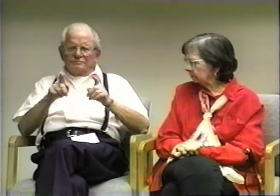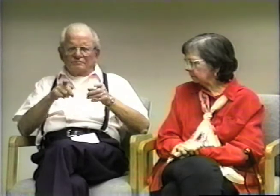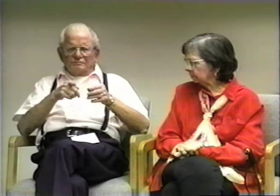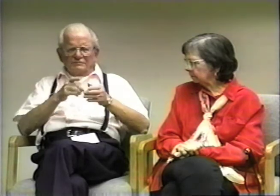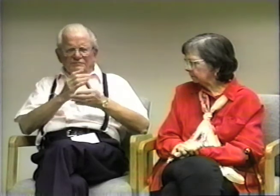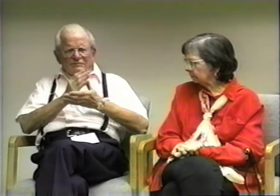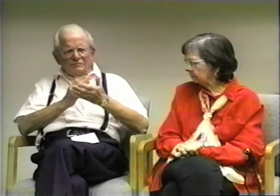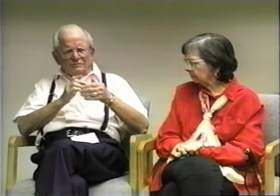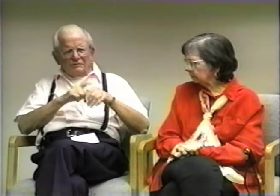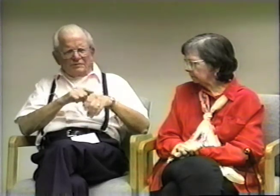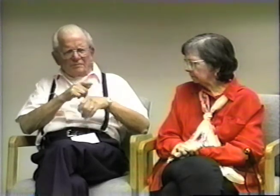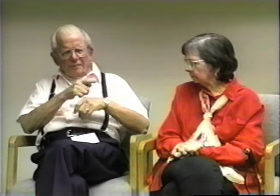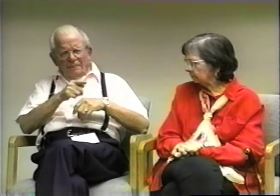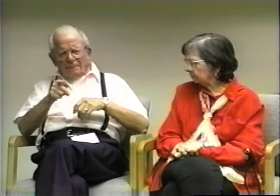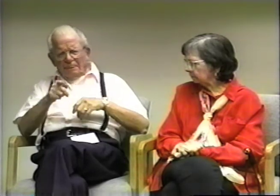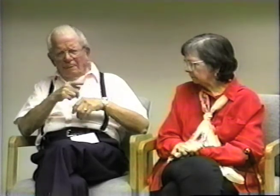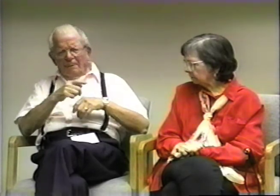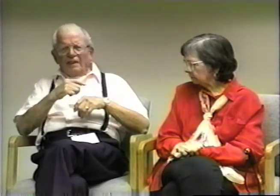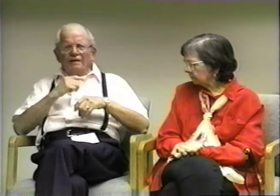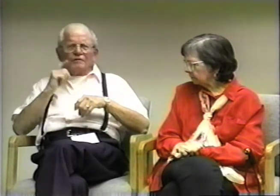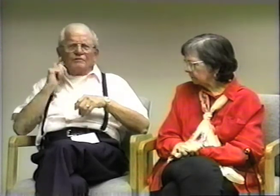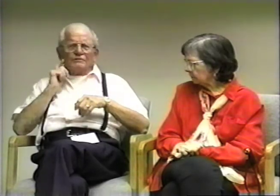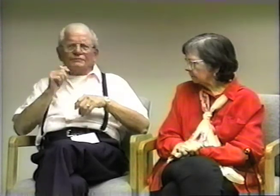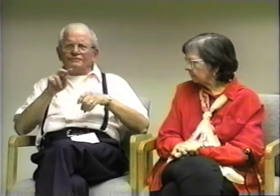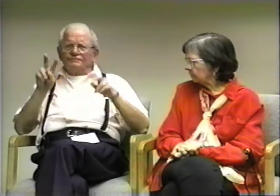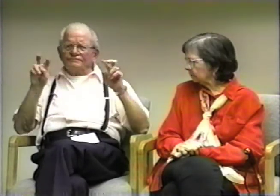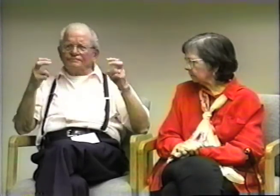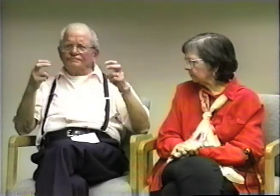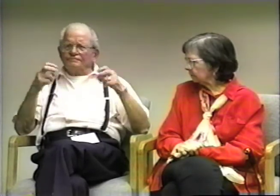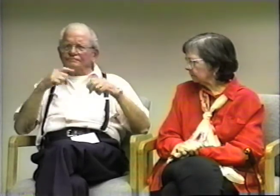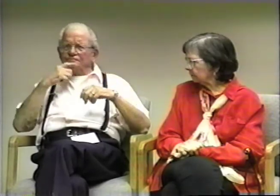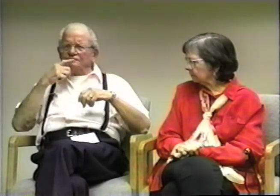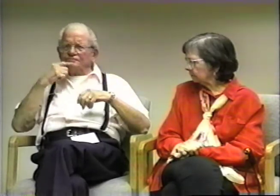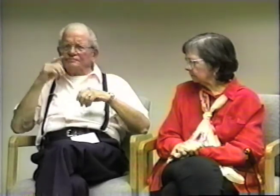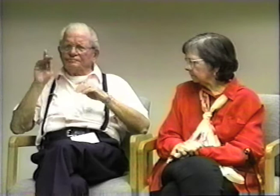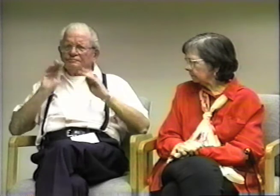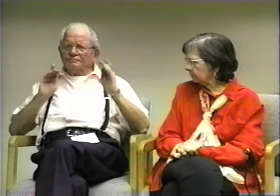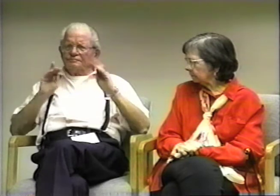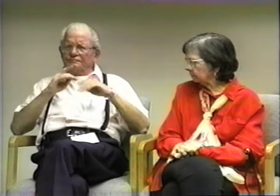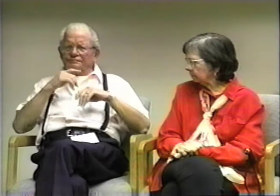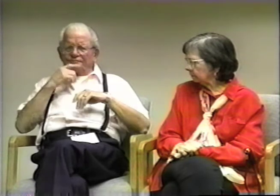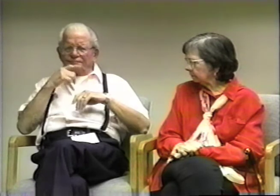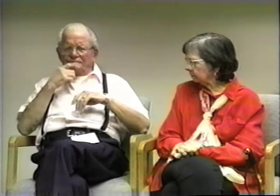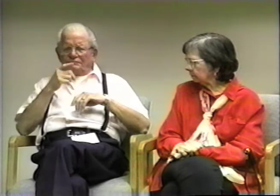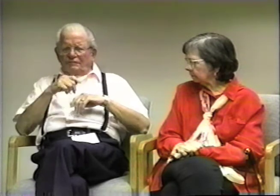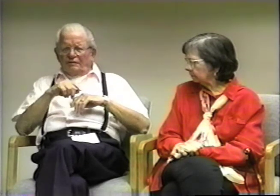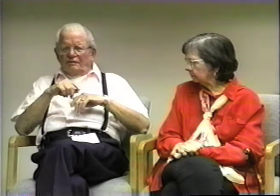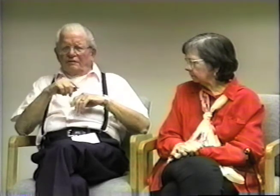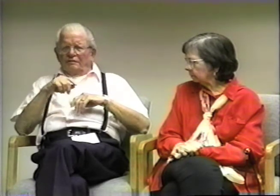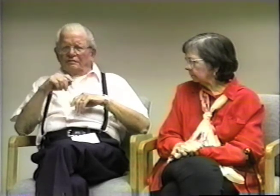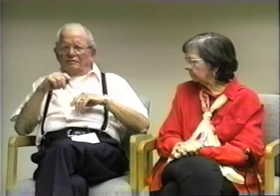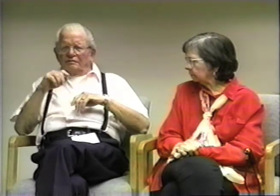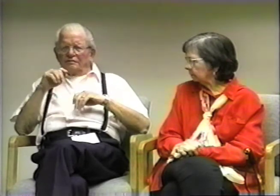I would often encounter hearing people